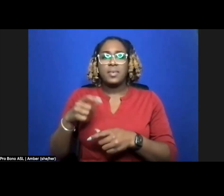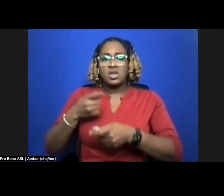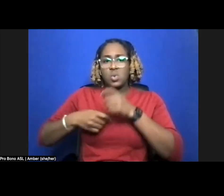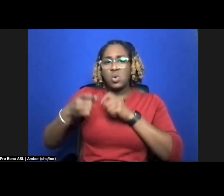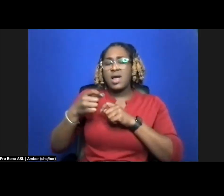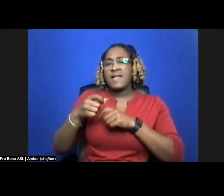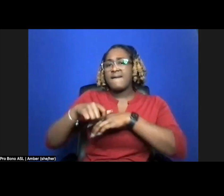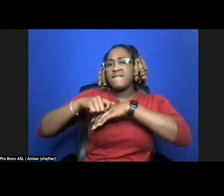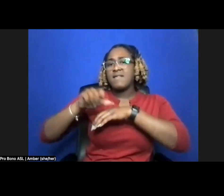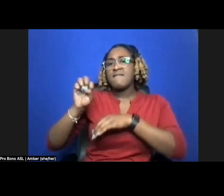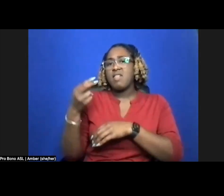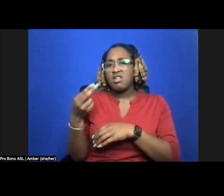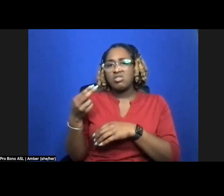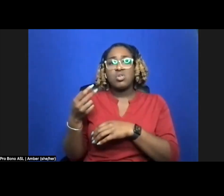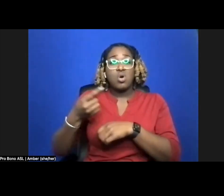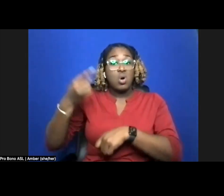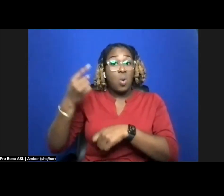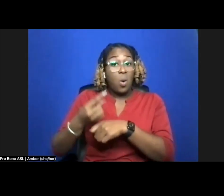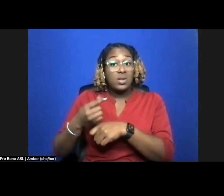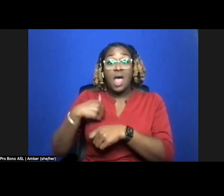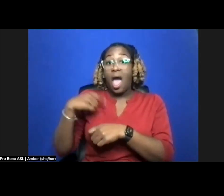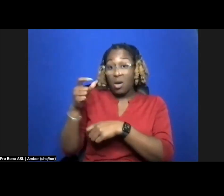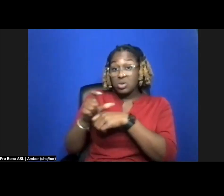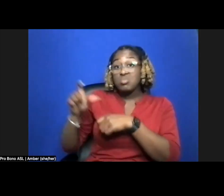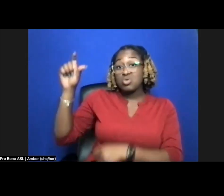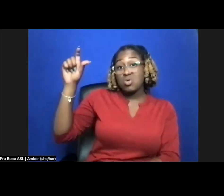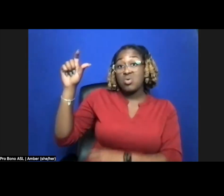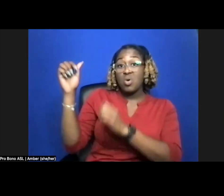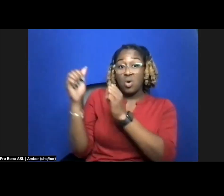i was even a moon, withholding my countenance from planets